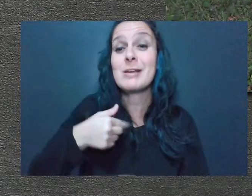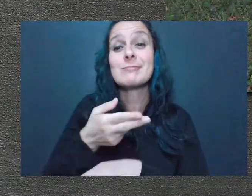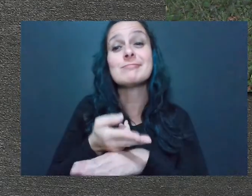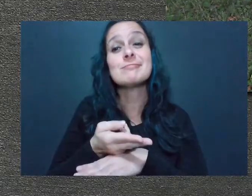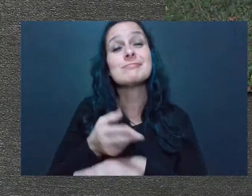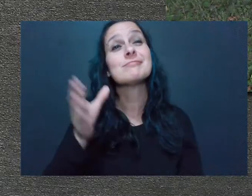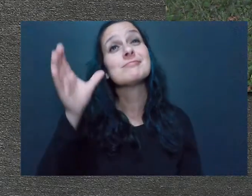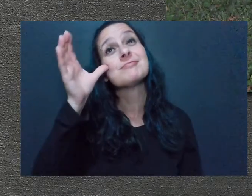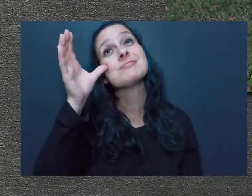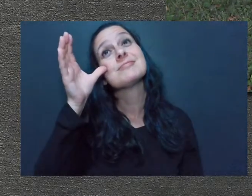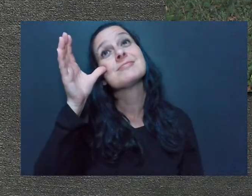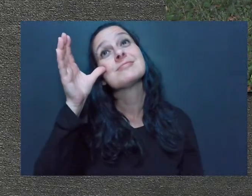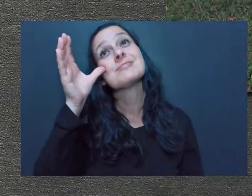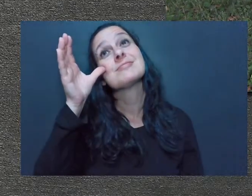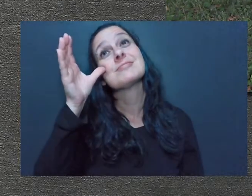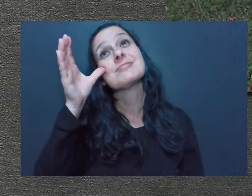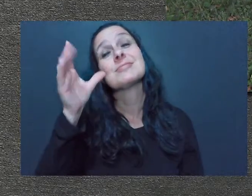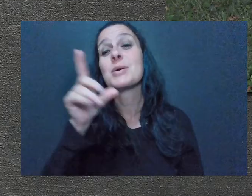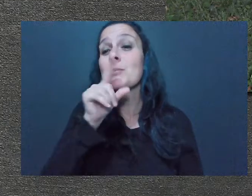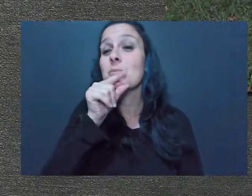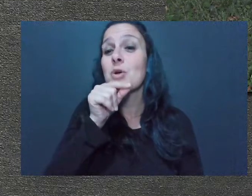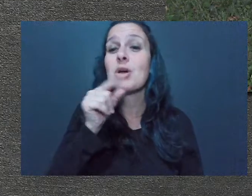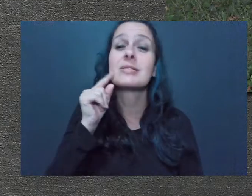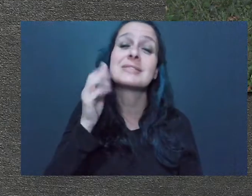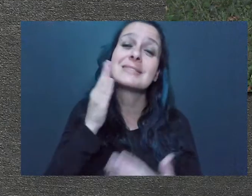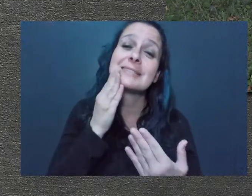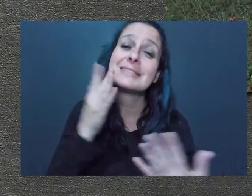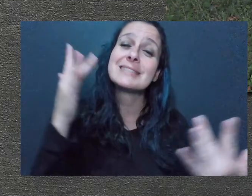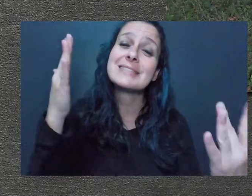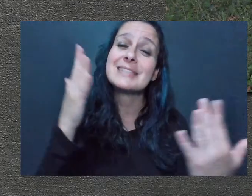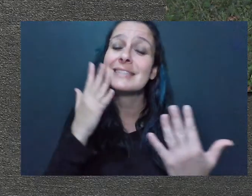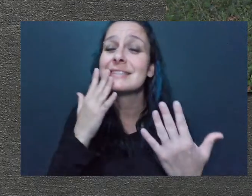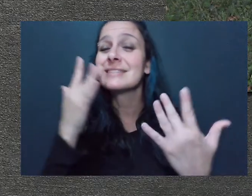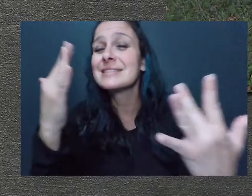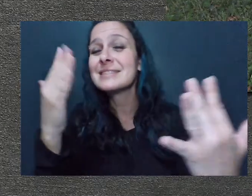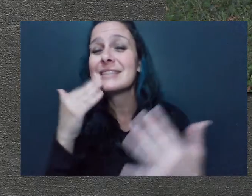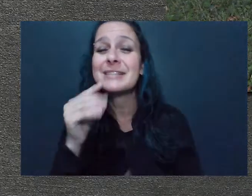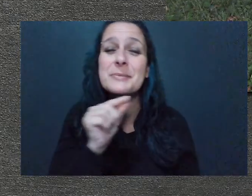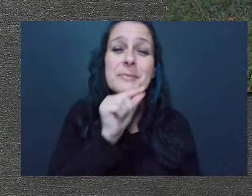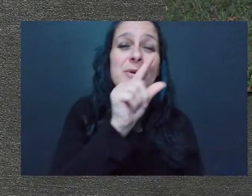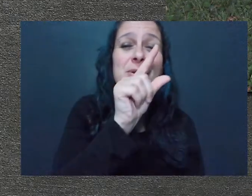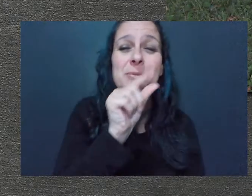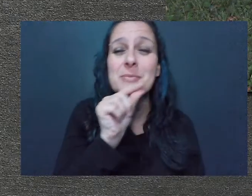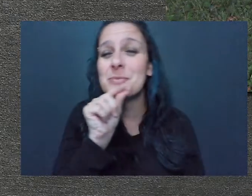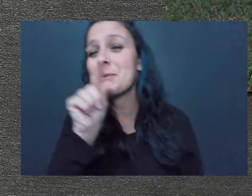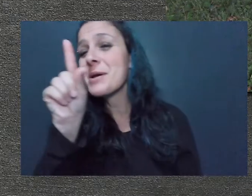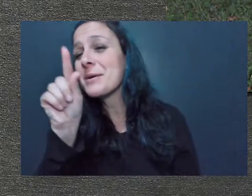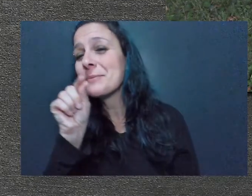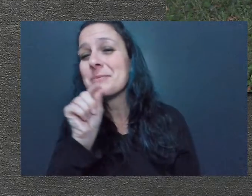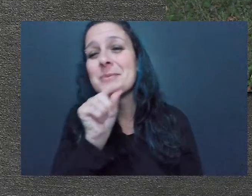and I just lay there and I listen to their beautiful chirps and they're singing.